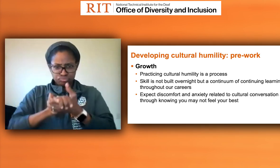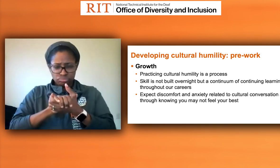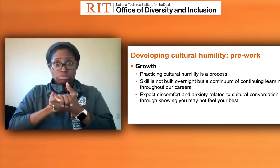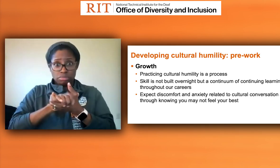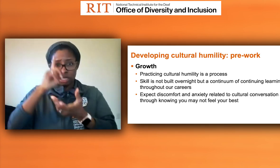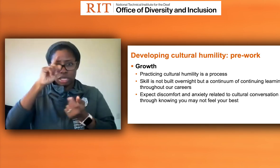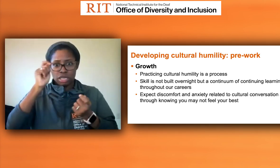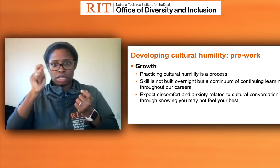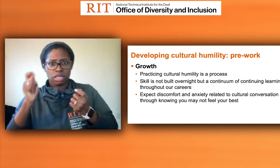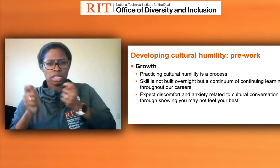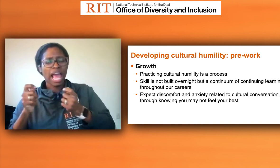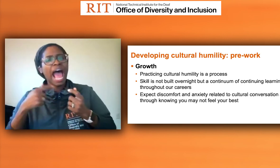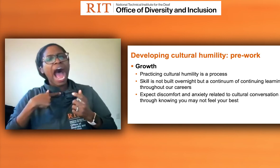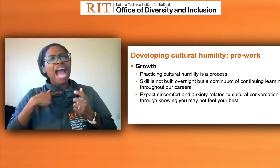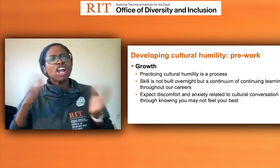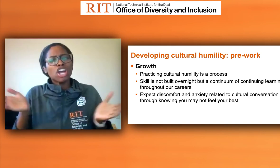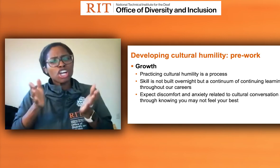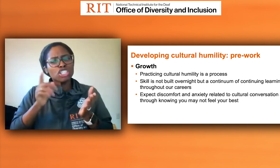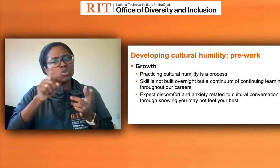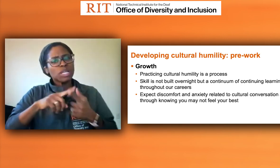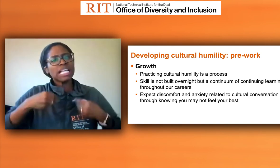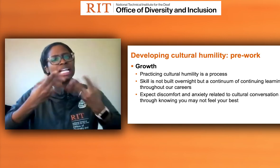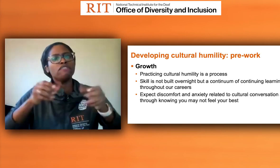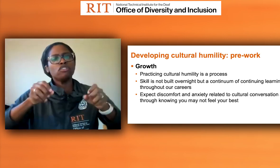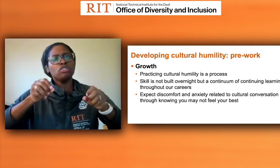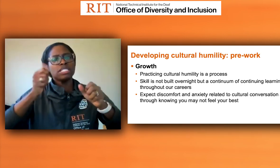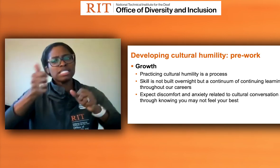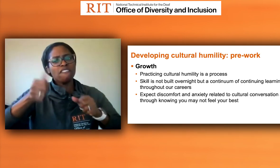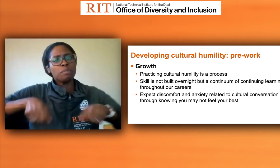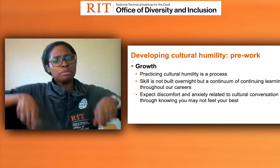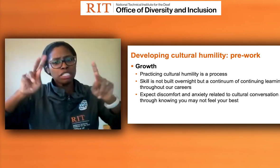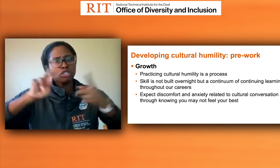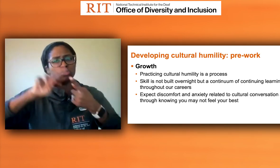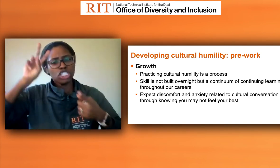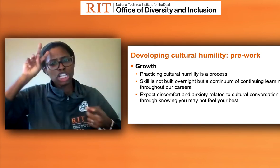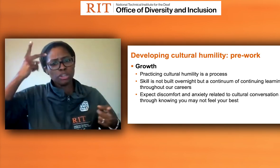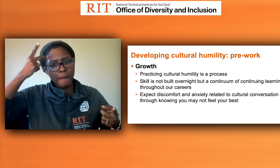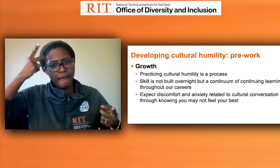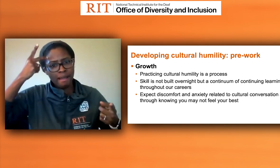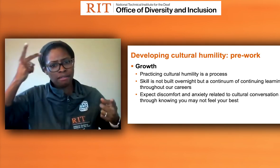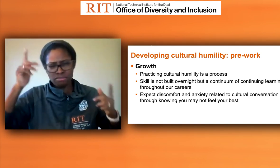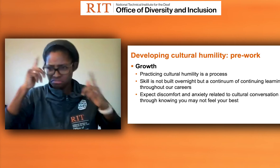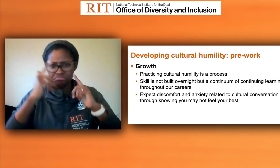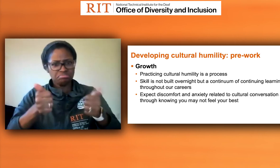but I hope that it helps you consider ways to modify your beliefs and also give yourself permission and grace